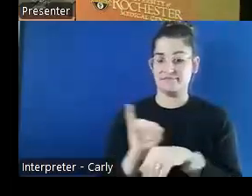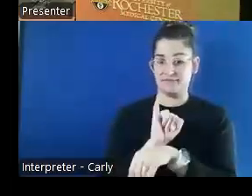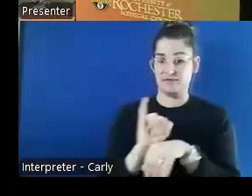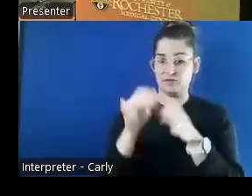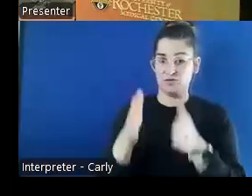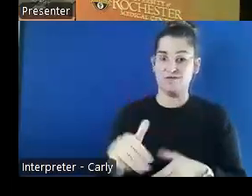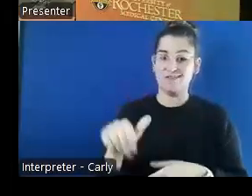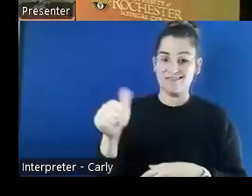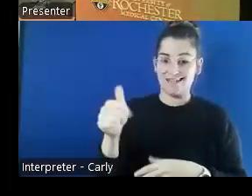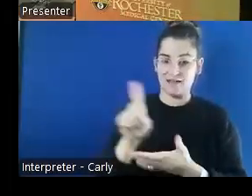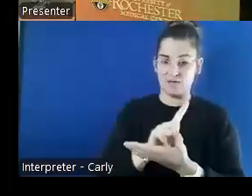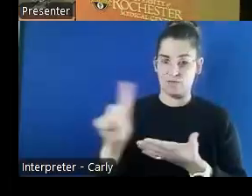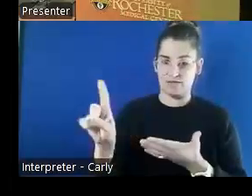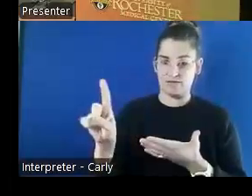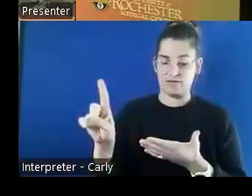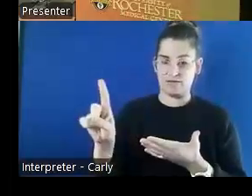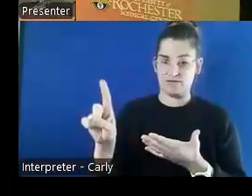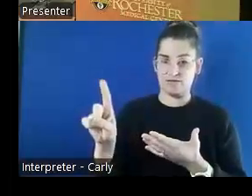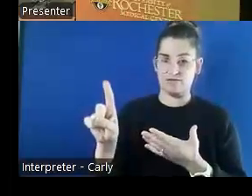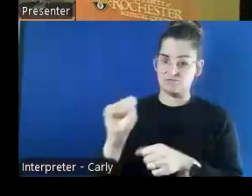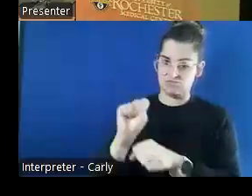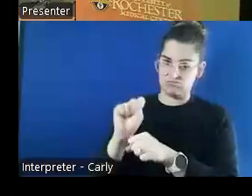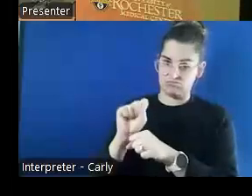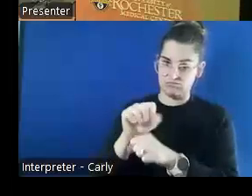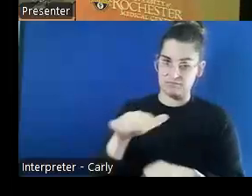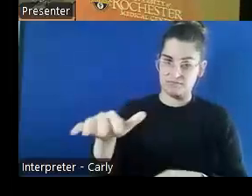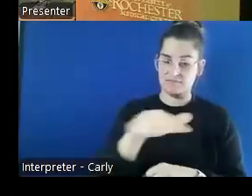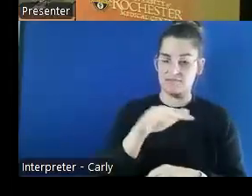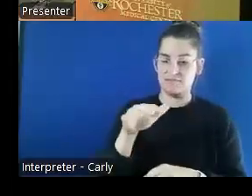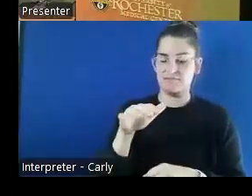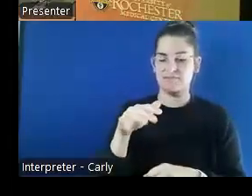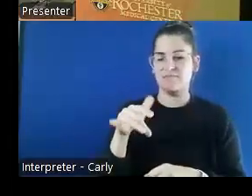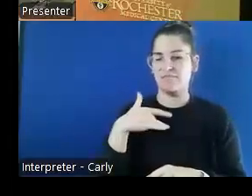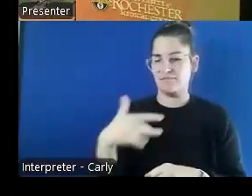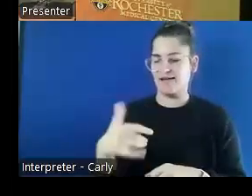with us on this U service sometimes it's usually not 10 weeks at a time it's different weeks at a